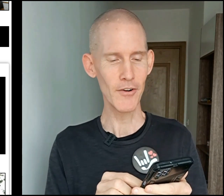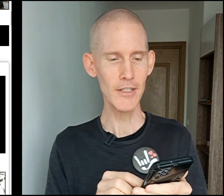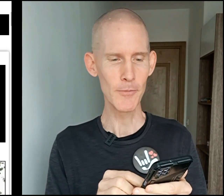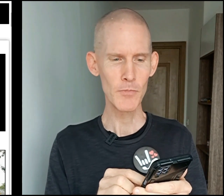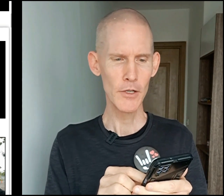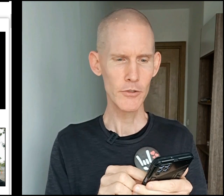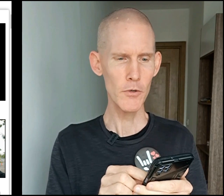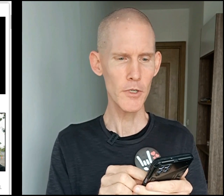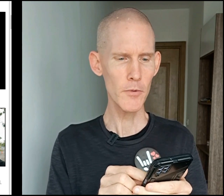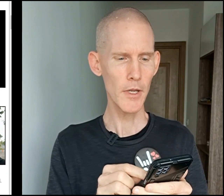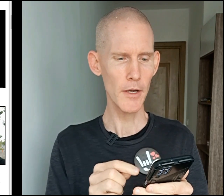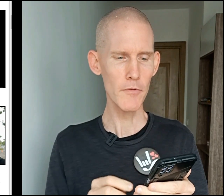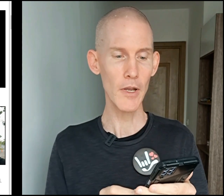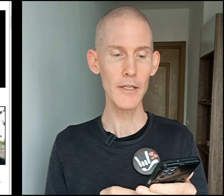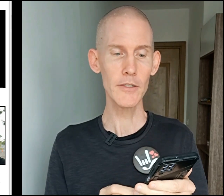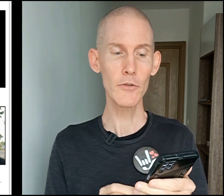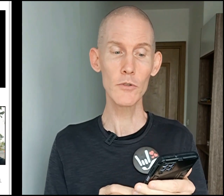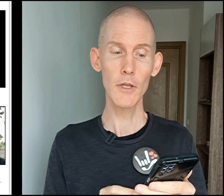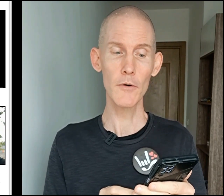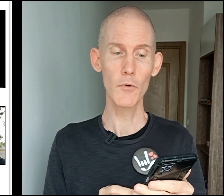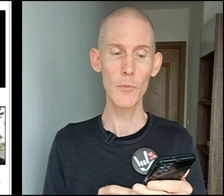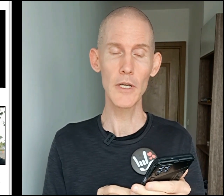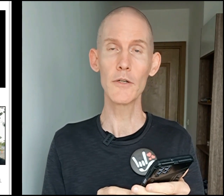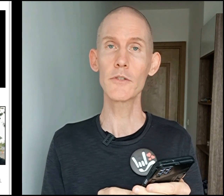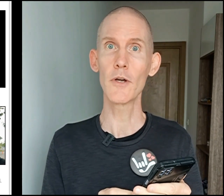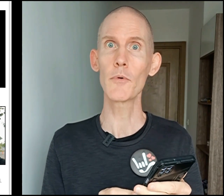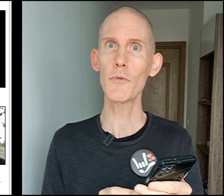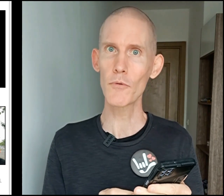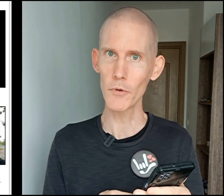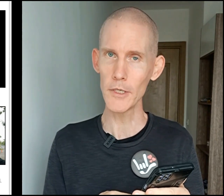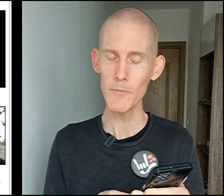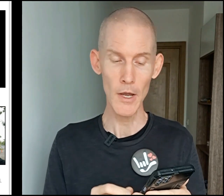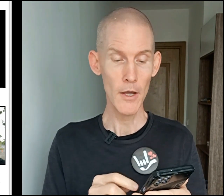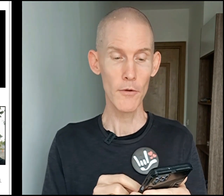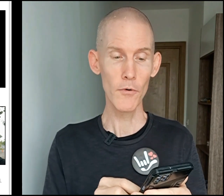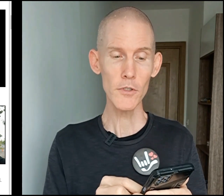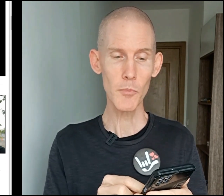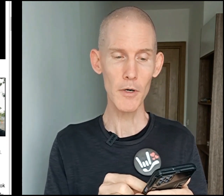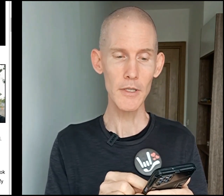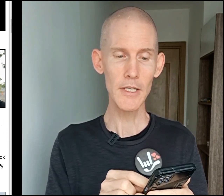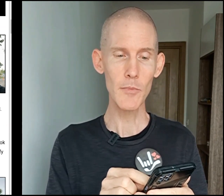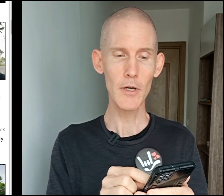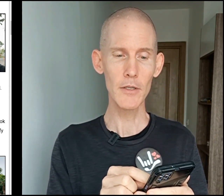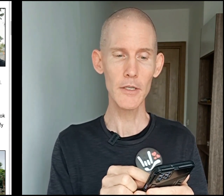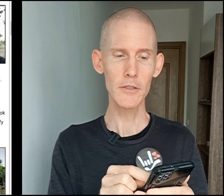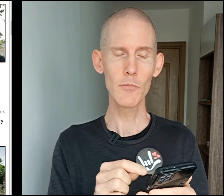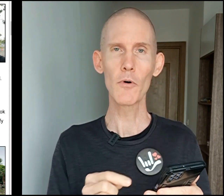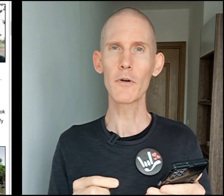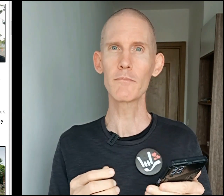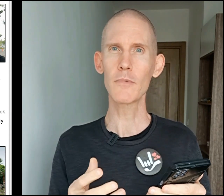alright so here we have ASL newsletter for beginners number 3 the first part of the email is more